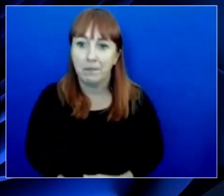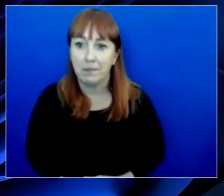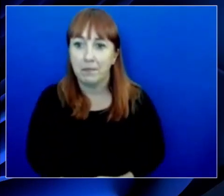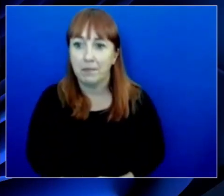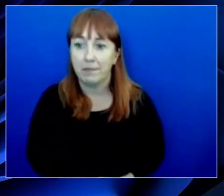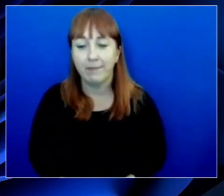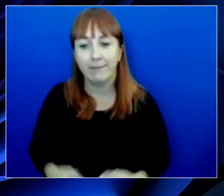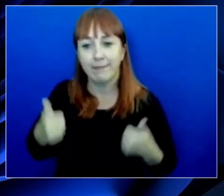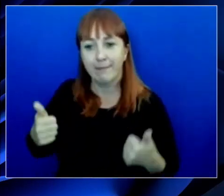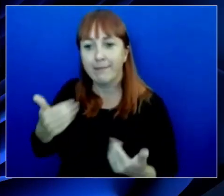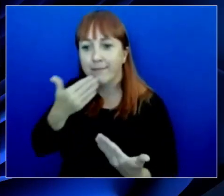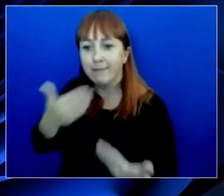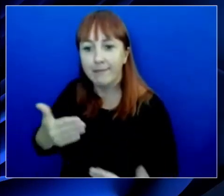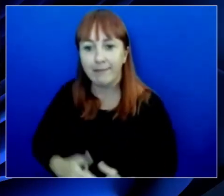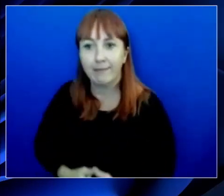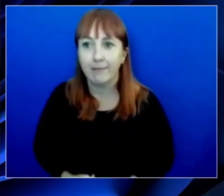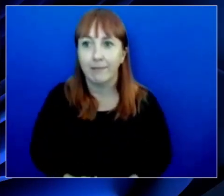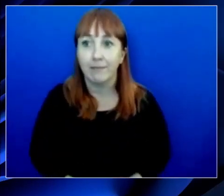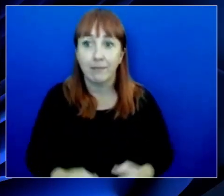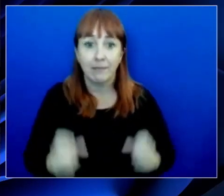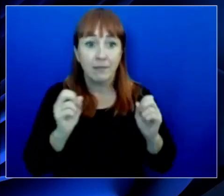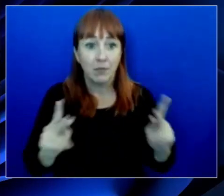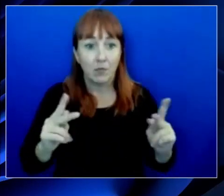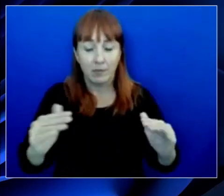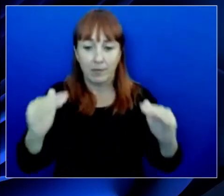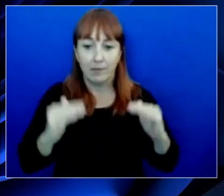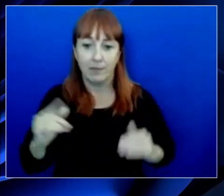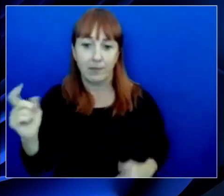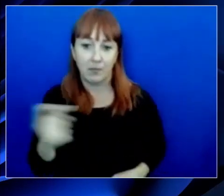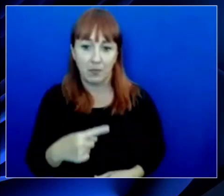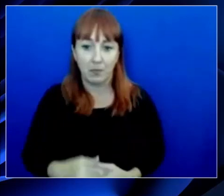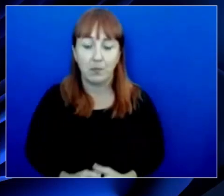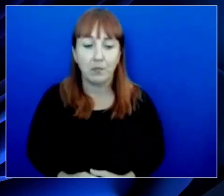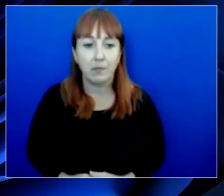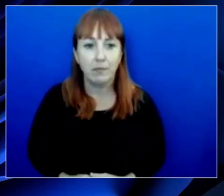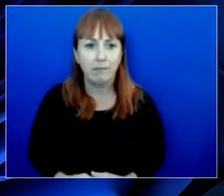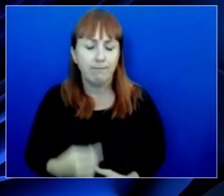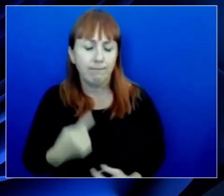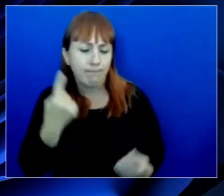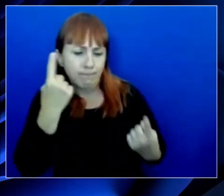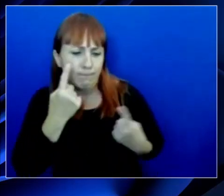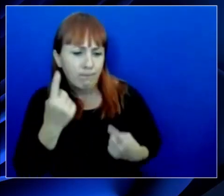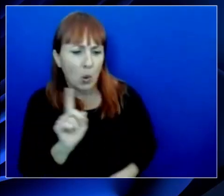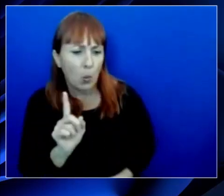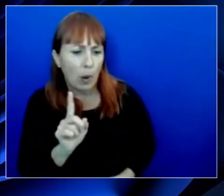Great thanks Brett. OK next question. I was just wondering where I can